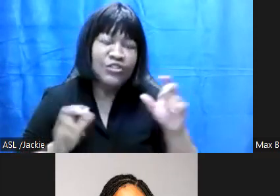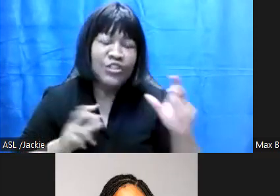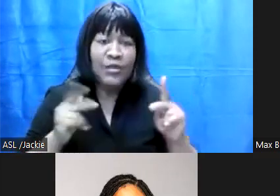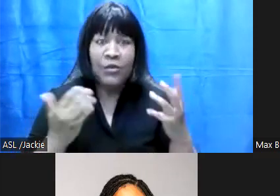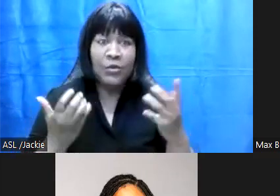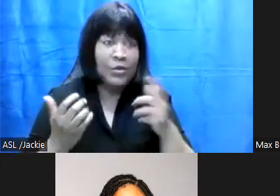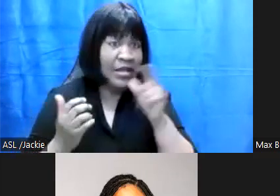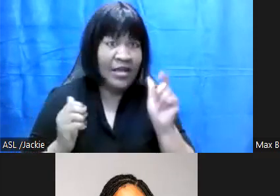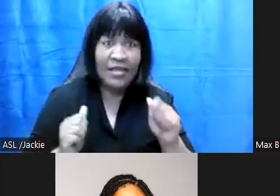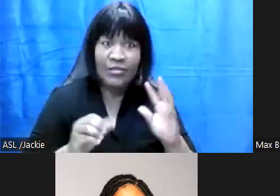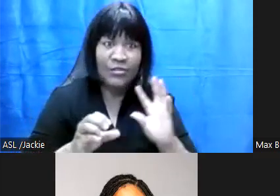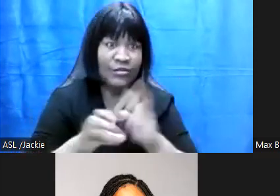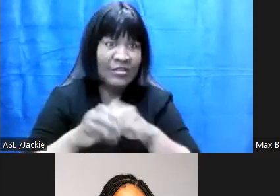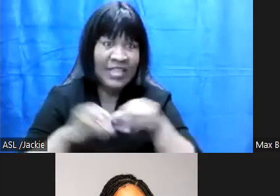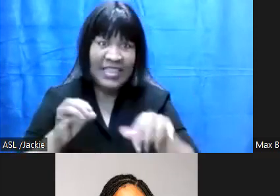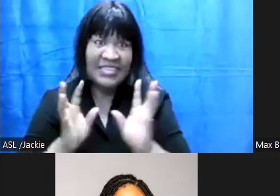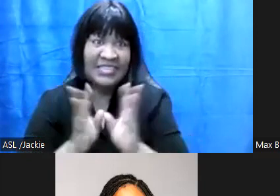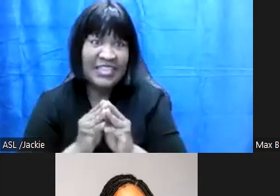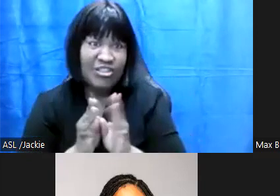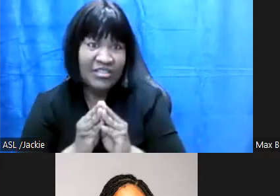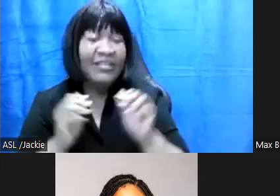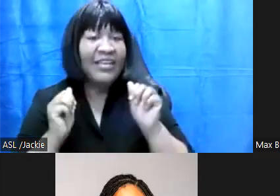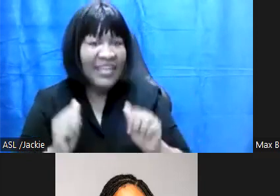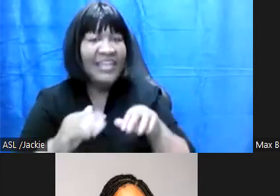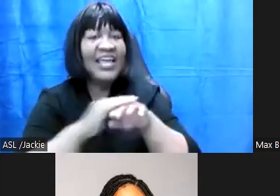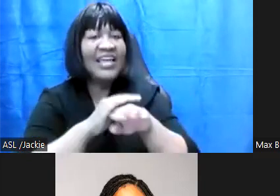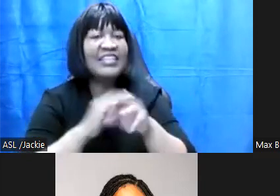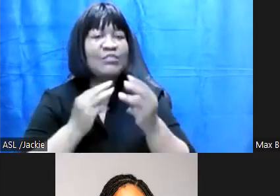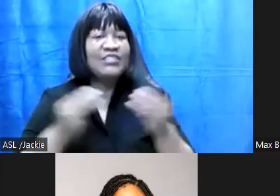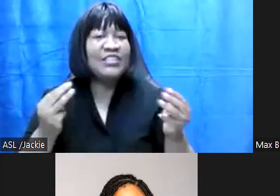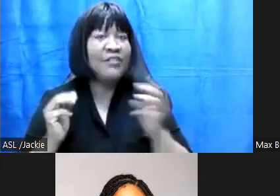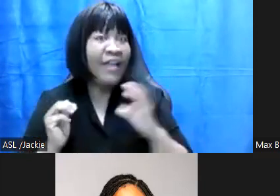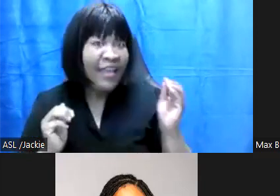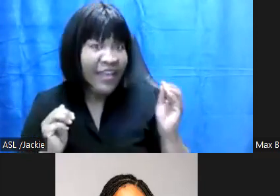able to attend this session can access the material and if you are like me,